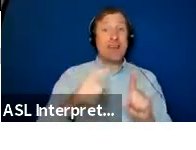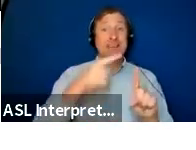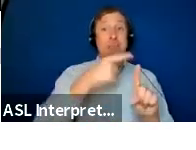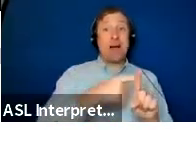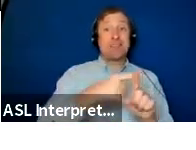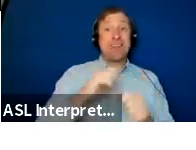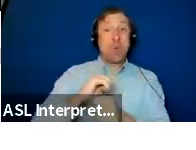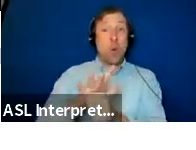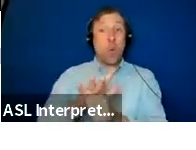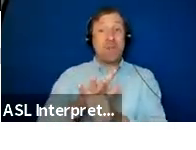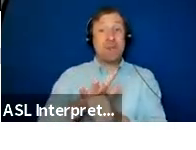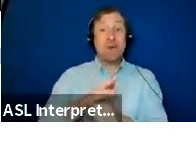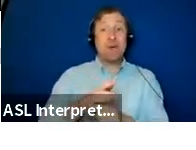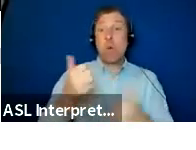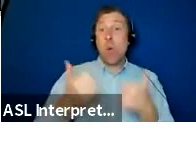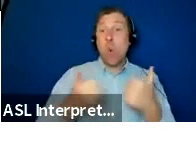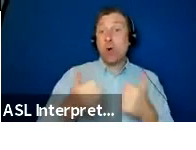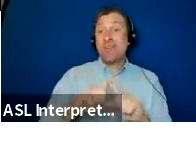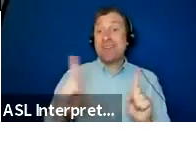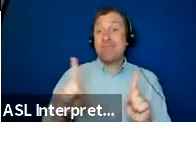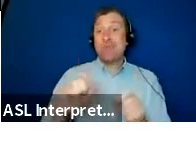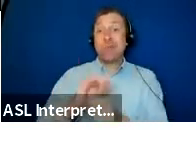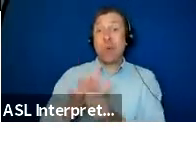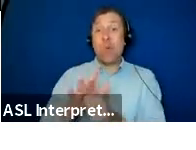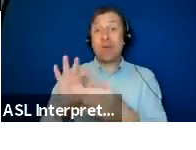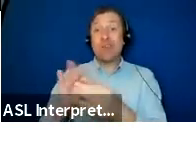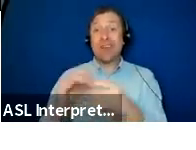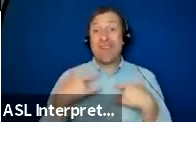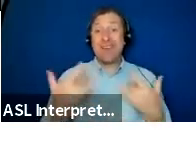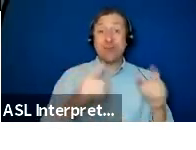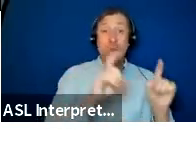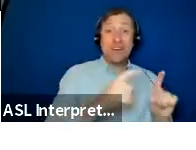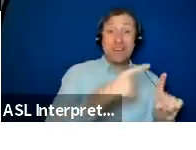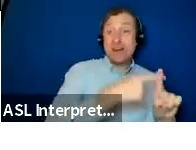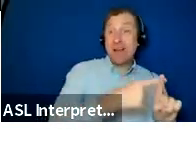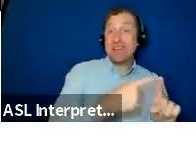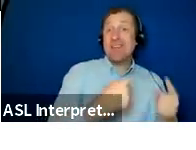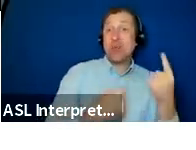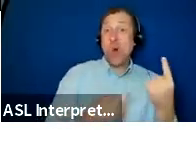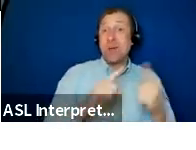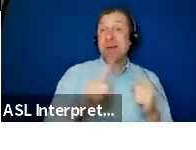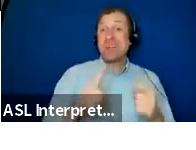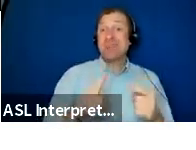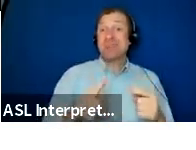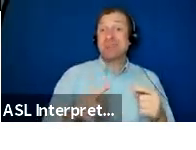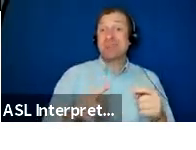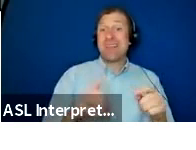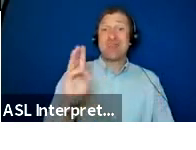or have another COVID related event. So testing positive is one of them, but it's not the only one. There's actually six different categories of events